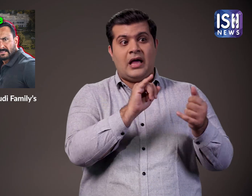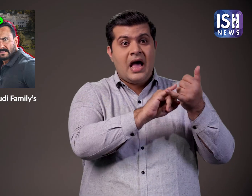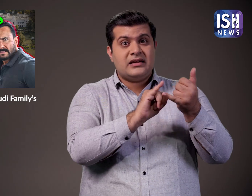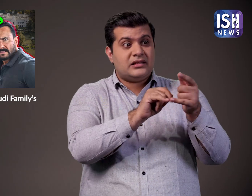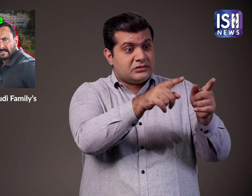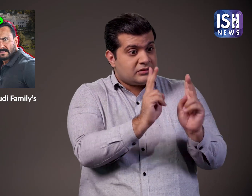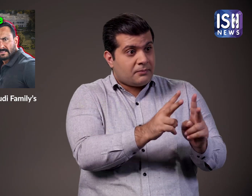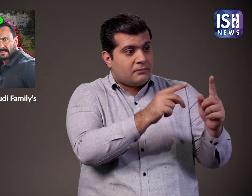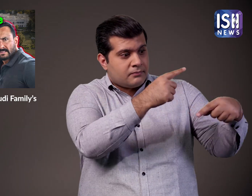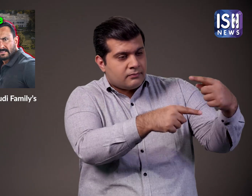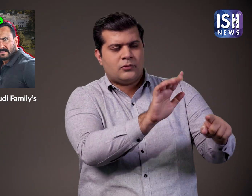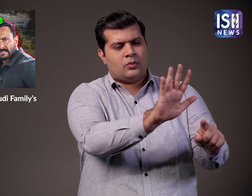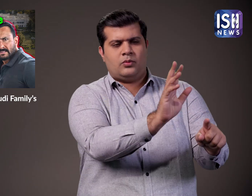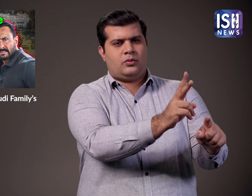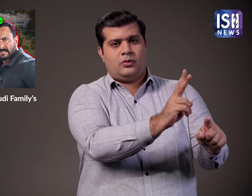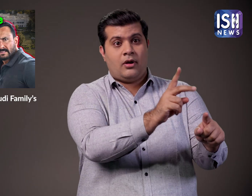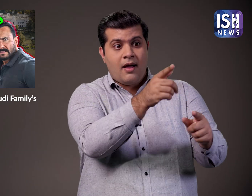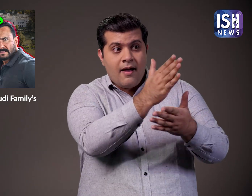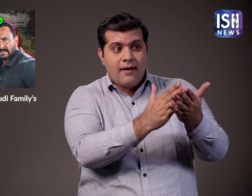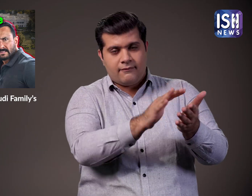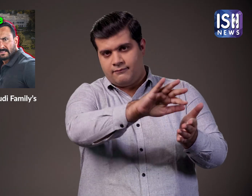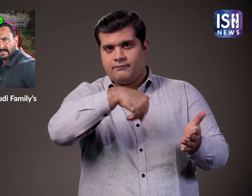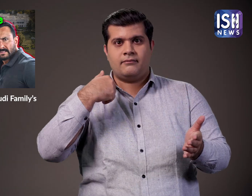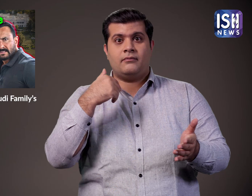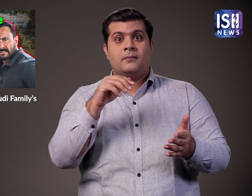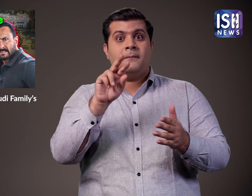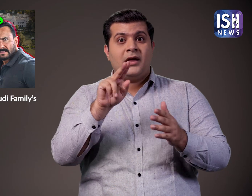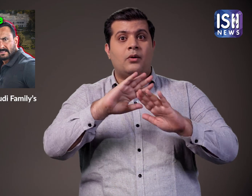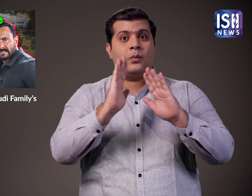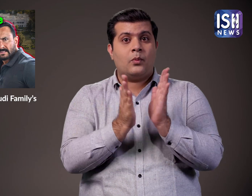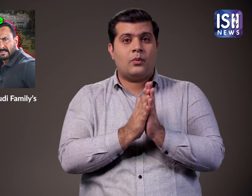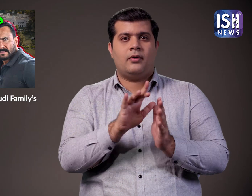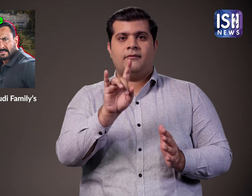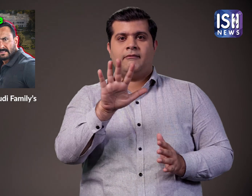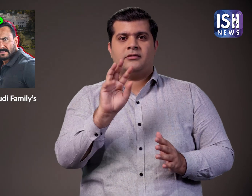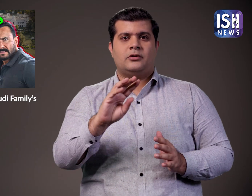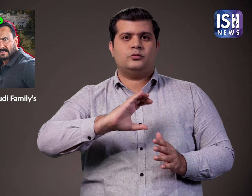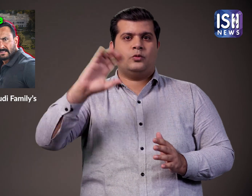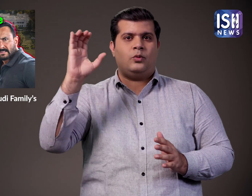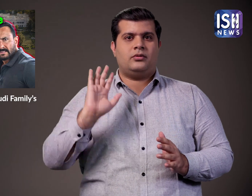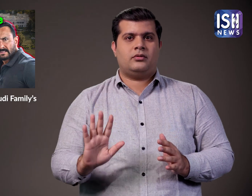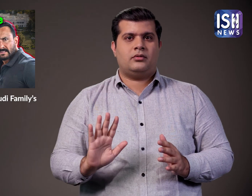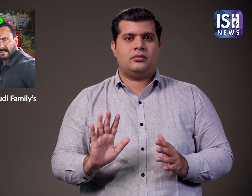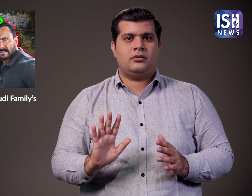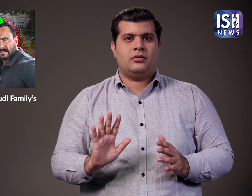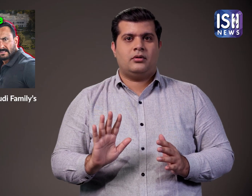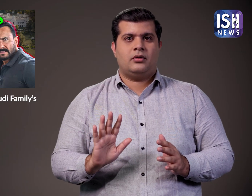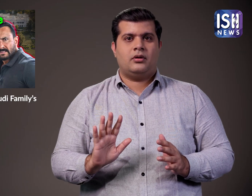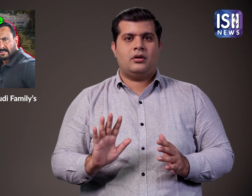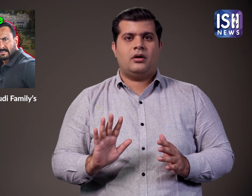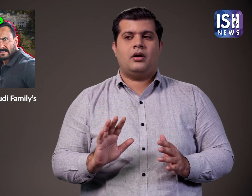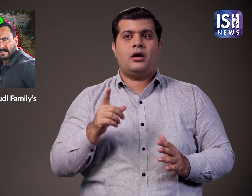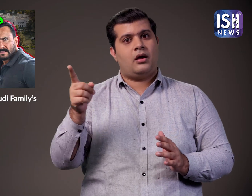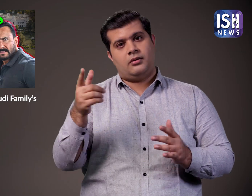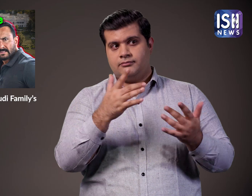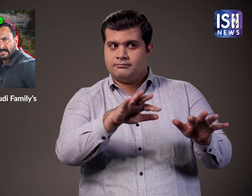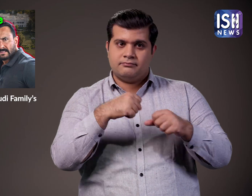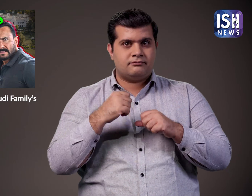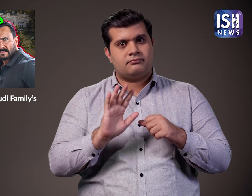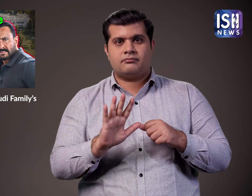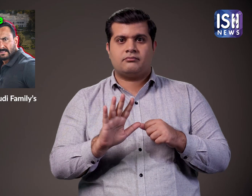The properties Sajida is heir to will remain unchanged. That is how properties worth ₹15,000 crore will be taken.